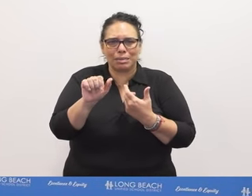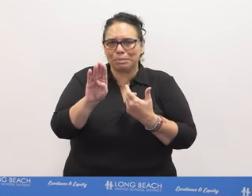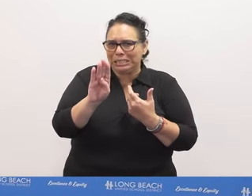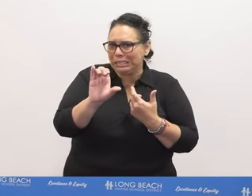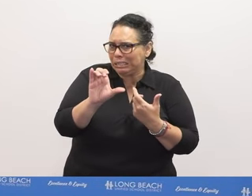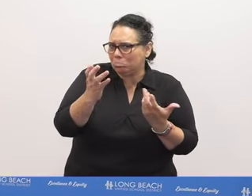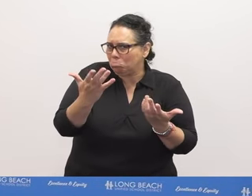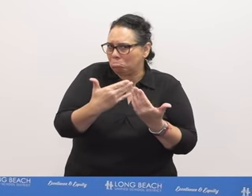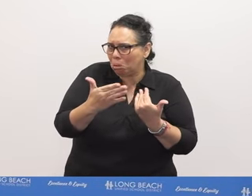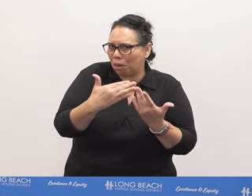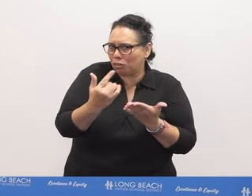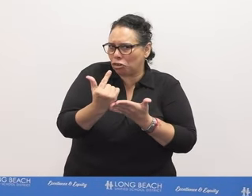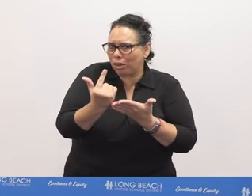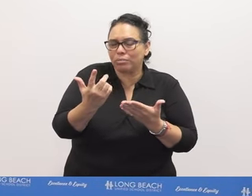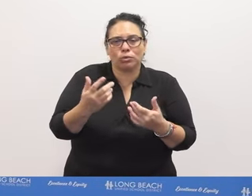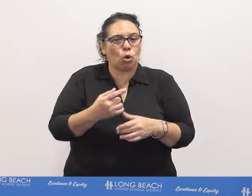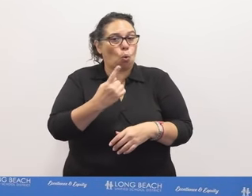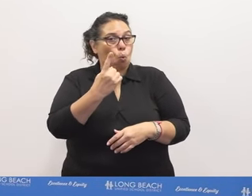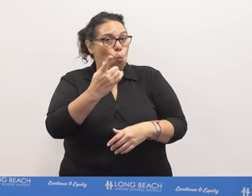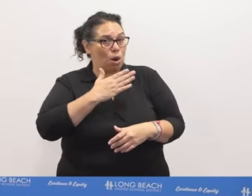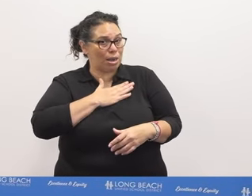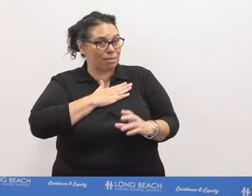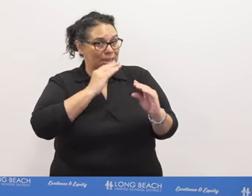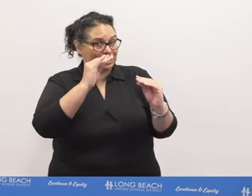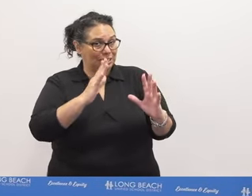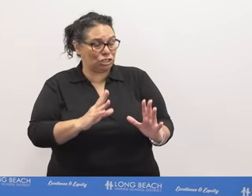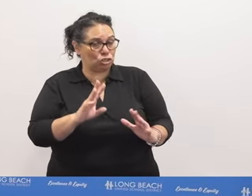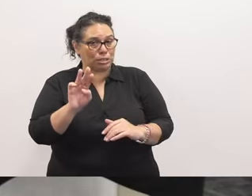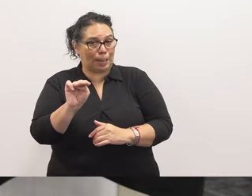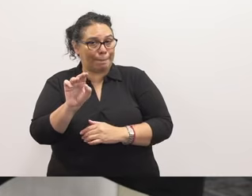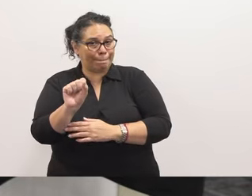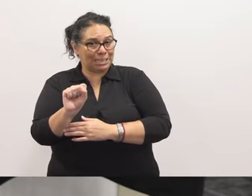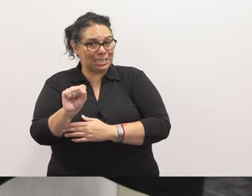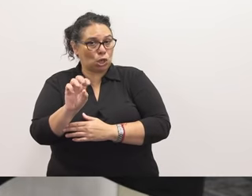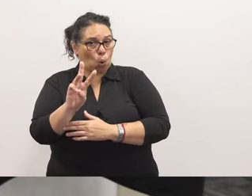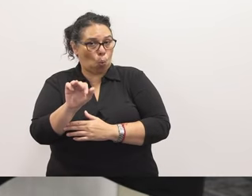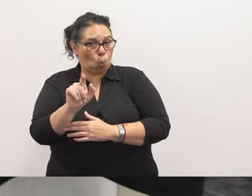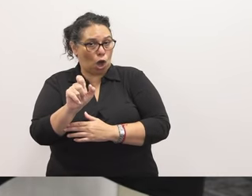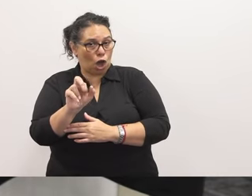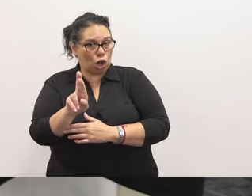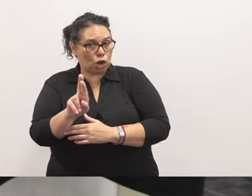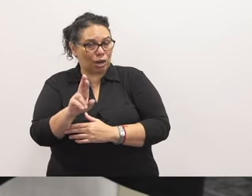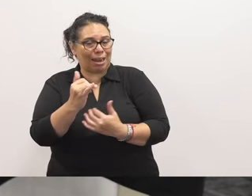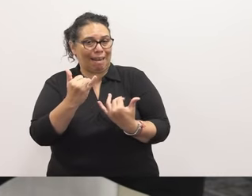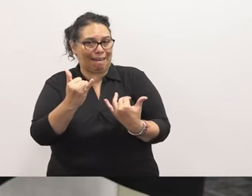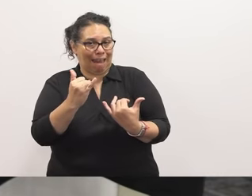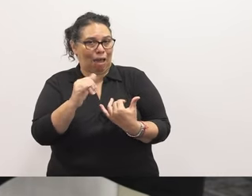Well, one of my teachers, Ms. Walker, you know now vice principal at Lakewood,